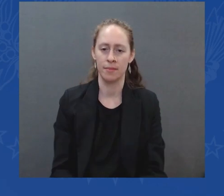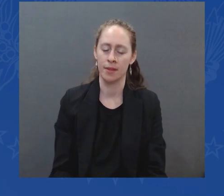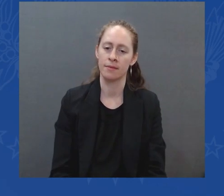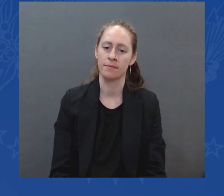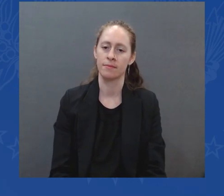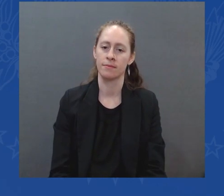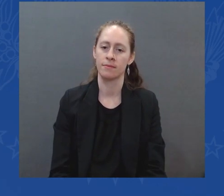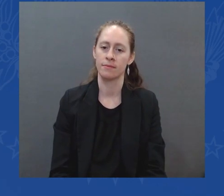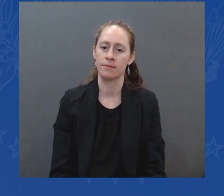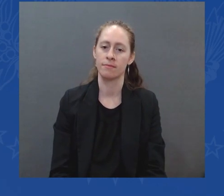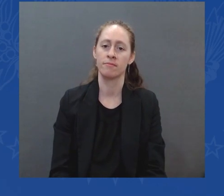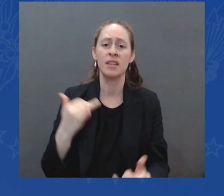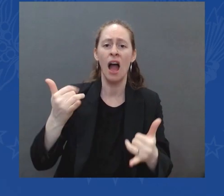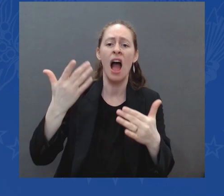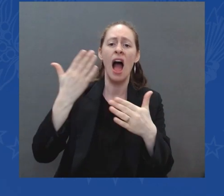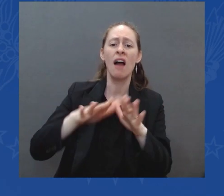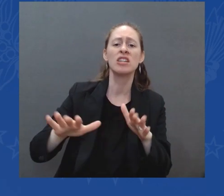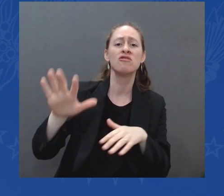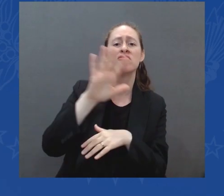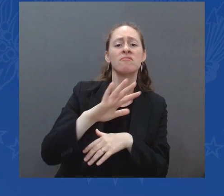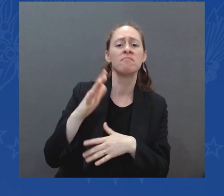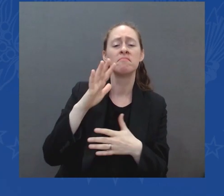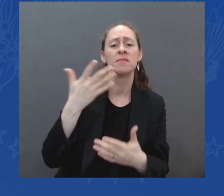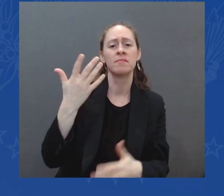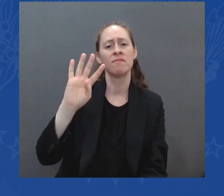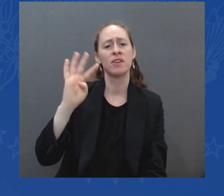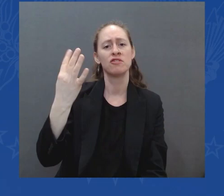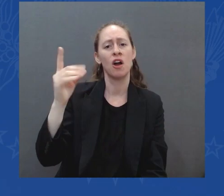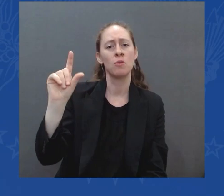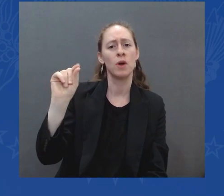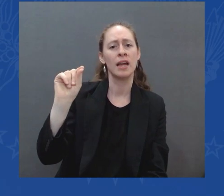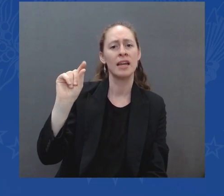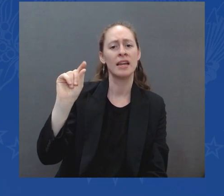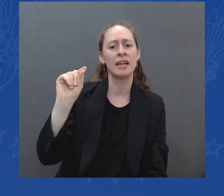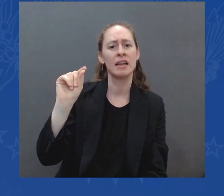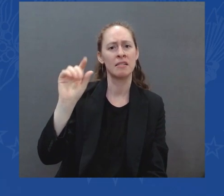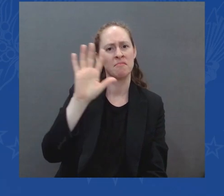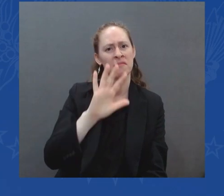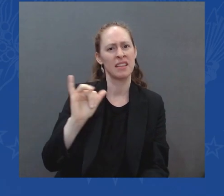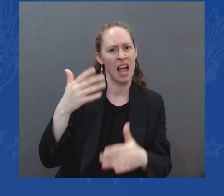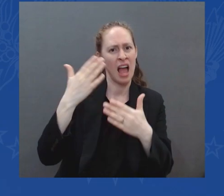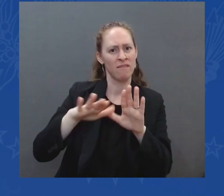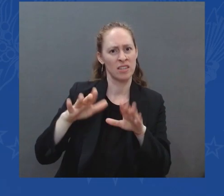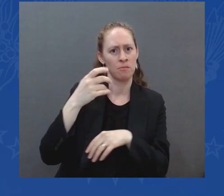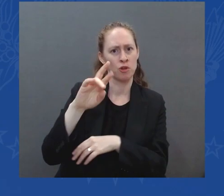Nearly a dollar more in less than three months. And the reason for that is because of Putin's war.